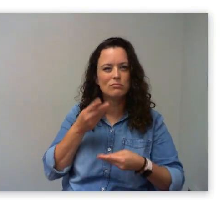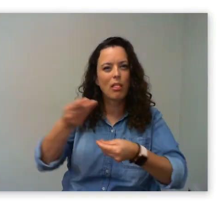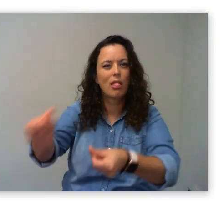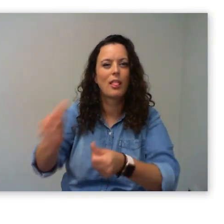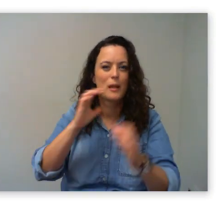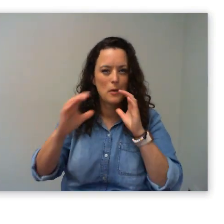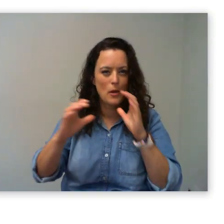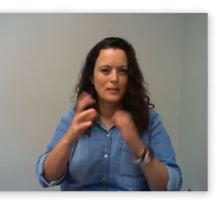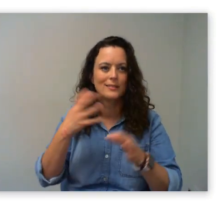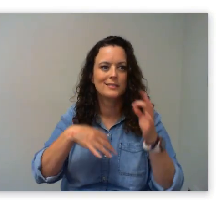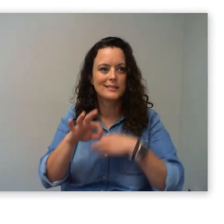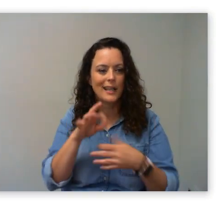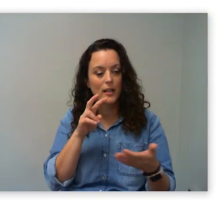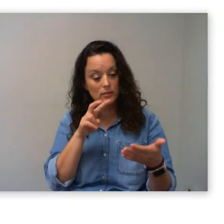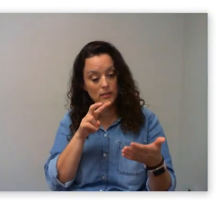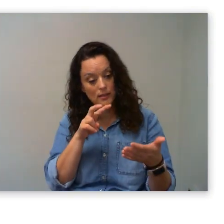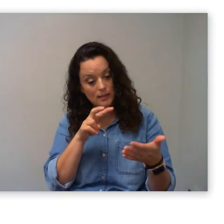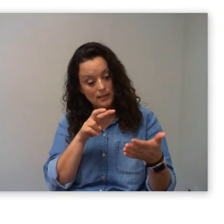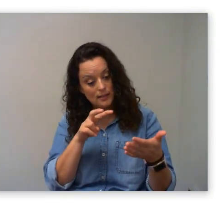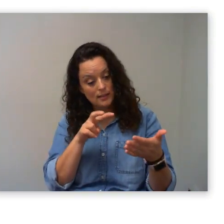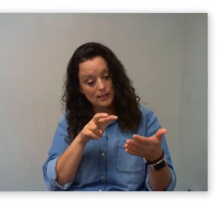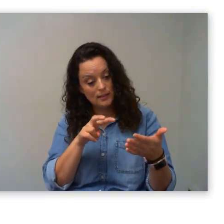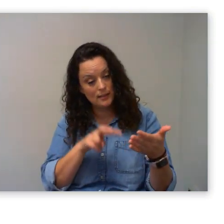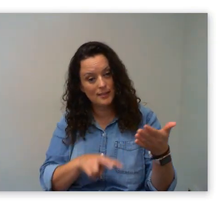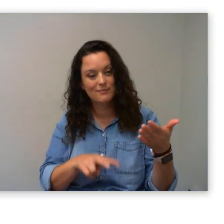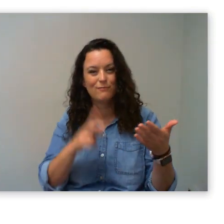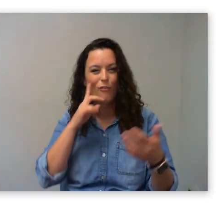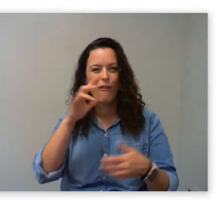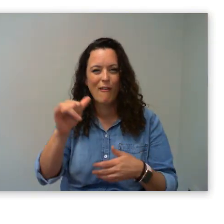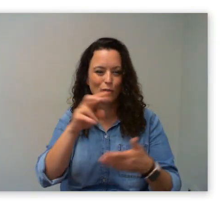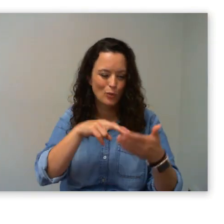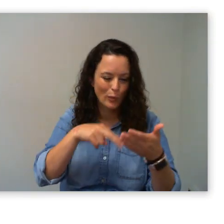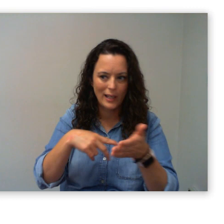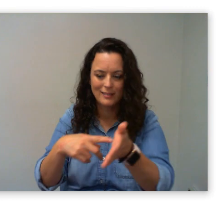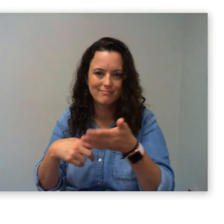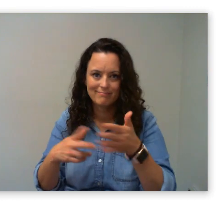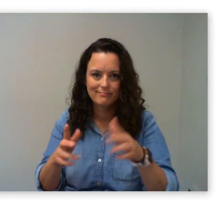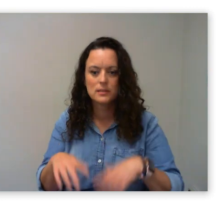check to make sure they're understanding you and check to make sure that you're understanding them